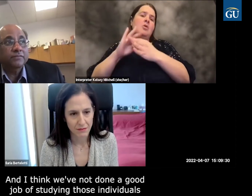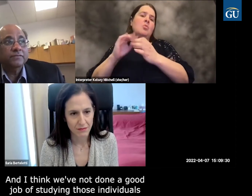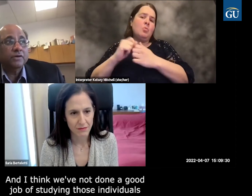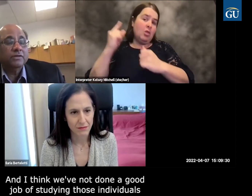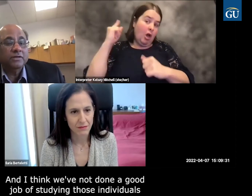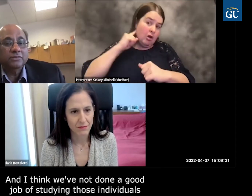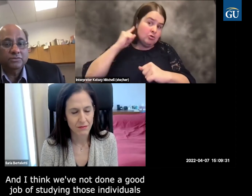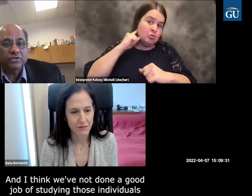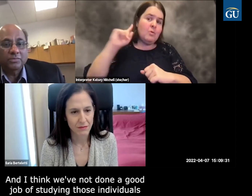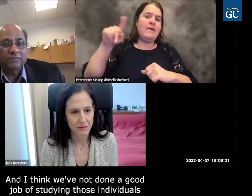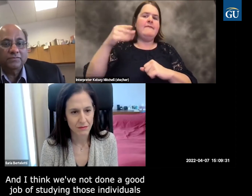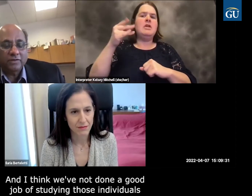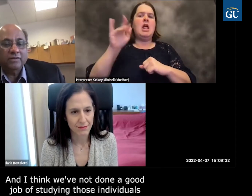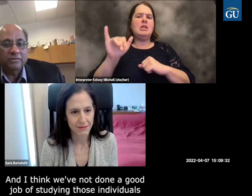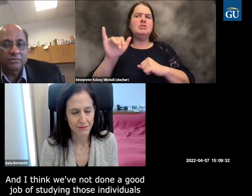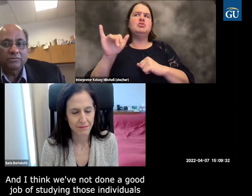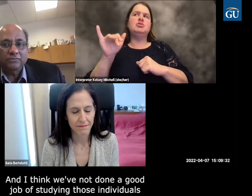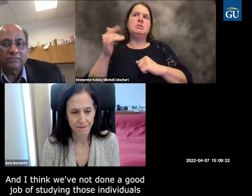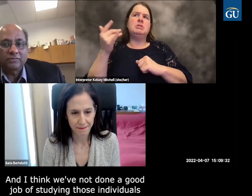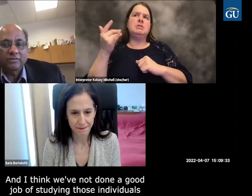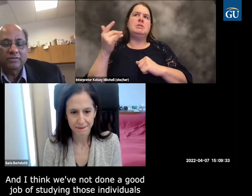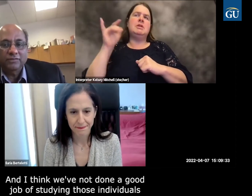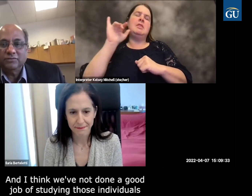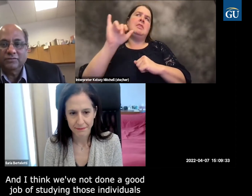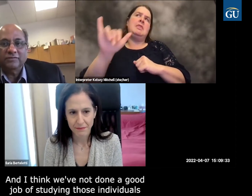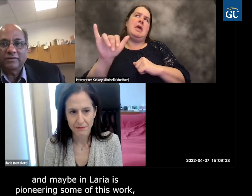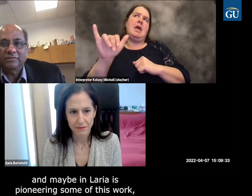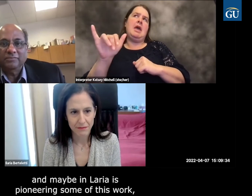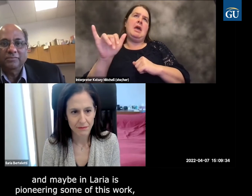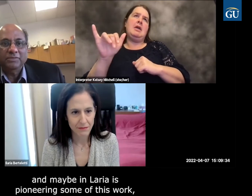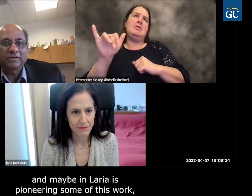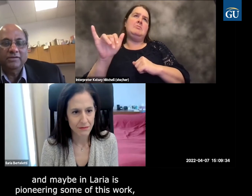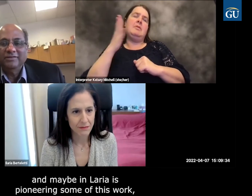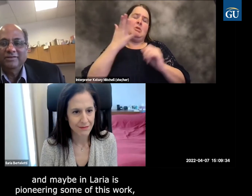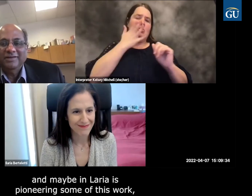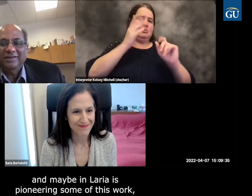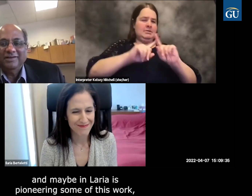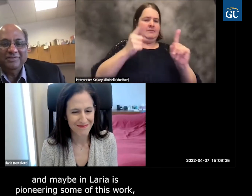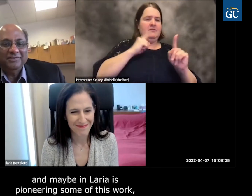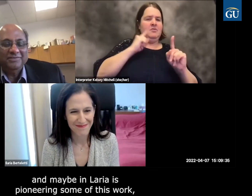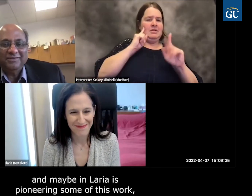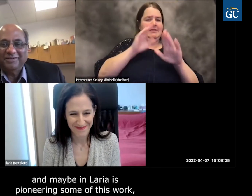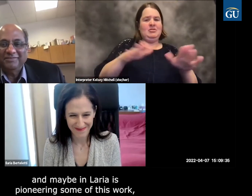not done a good job of studying those